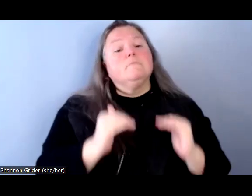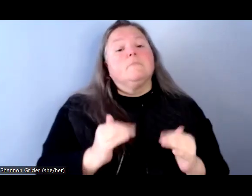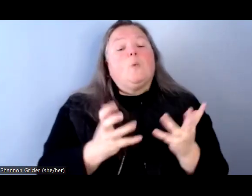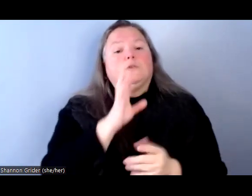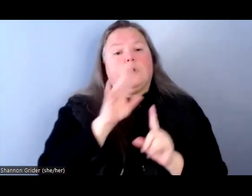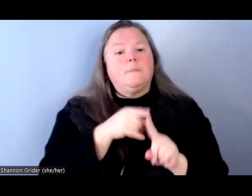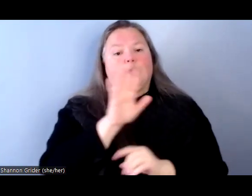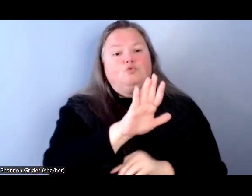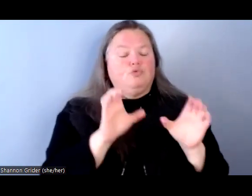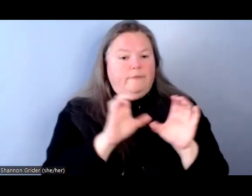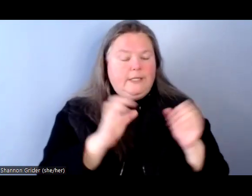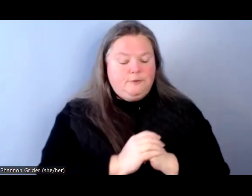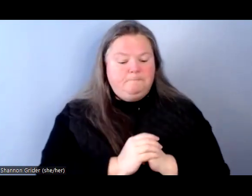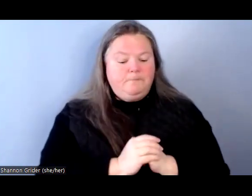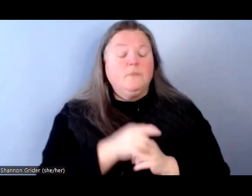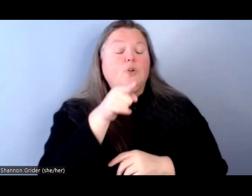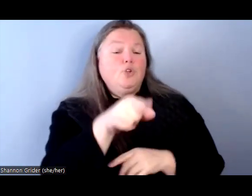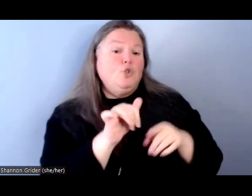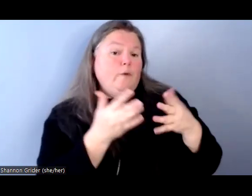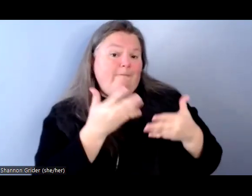The next thing I want to talk to you about is your certification.